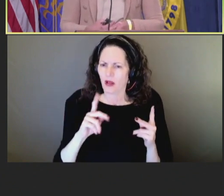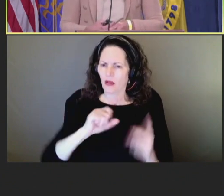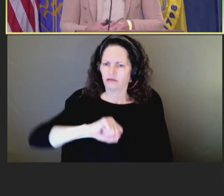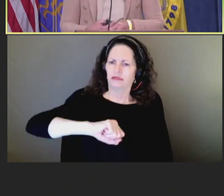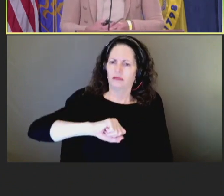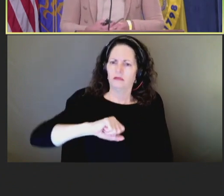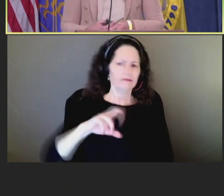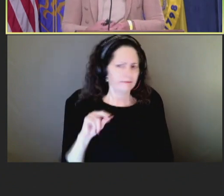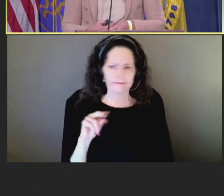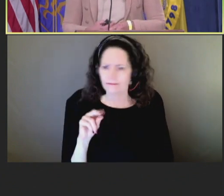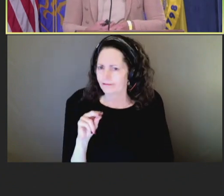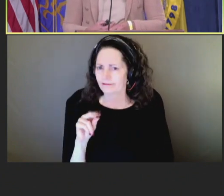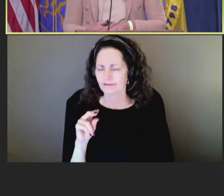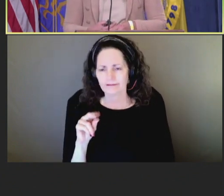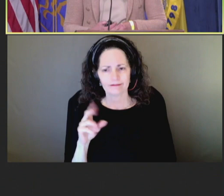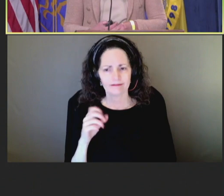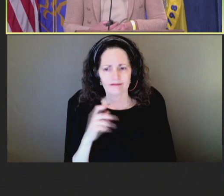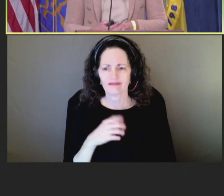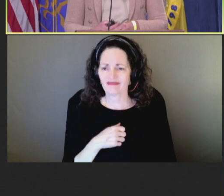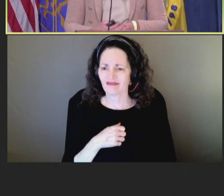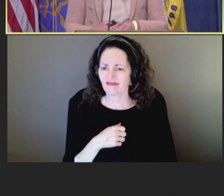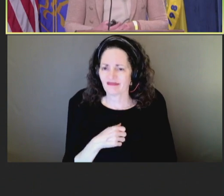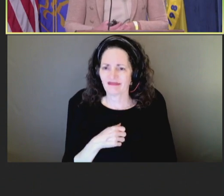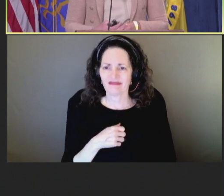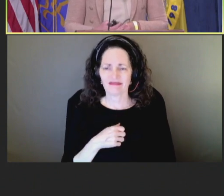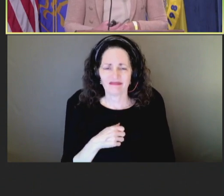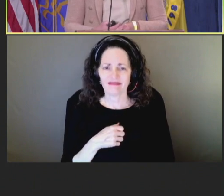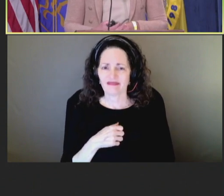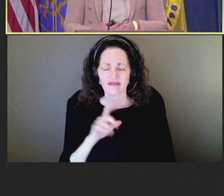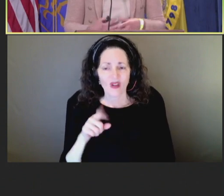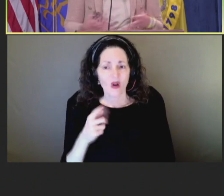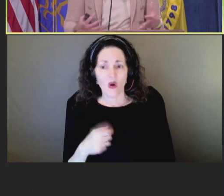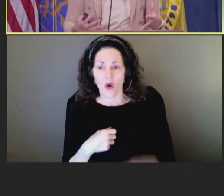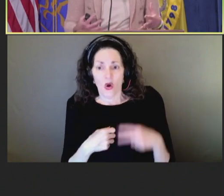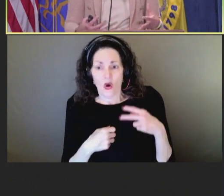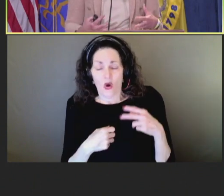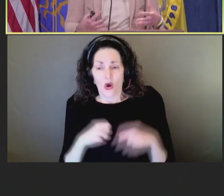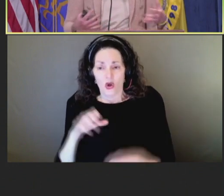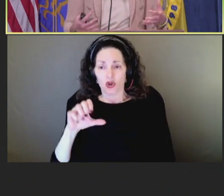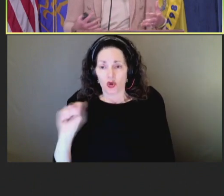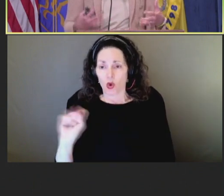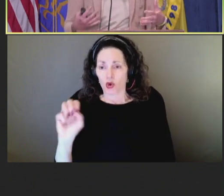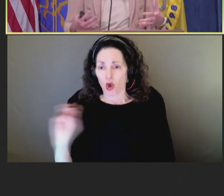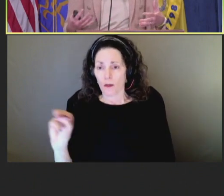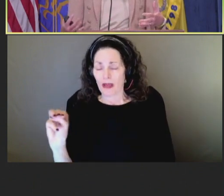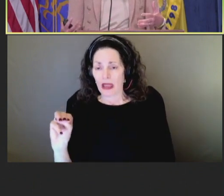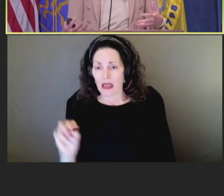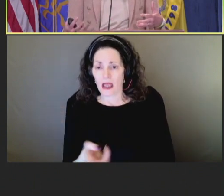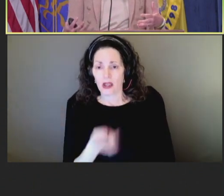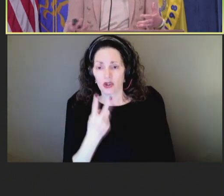I've only seen two messages on social media, and the worst they said was great, another vaccine.